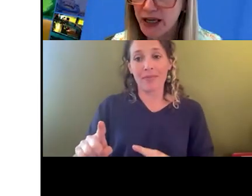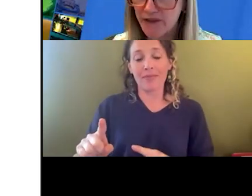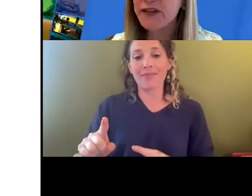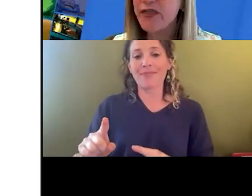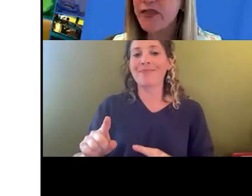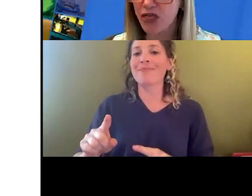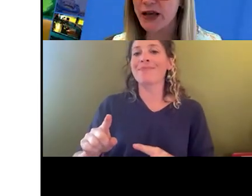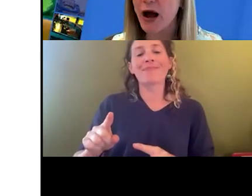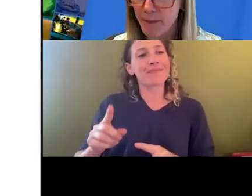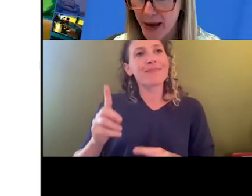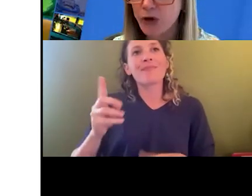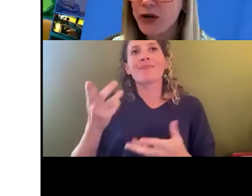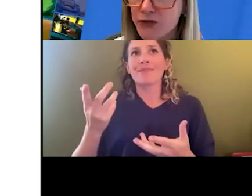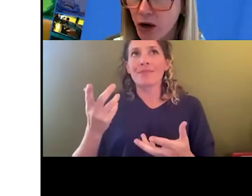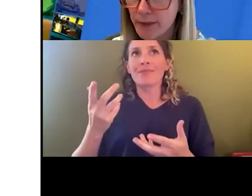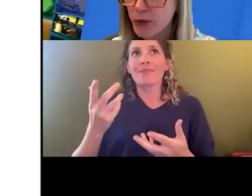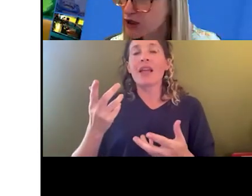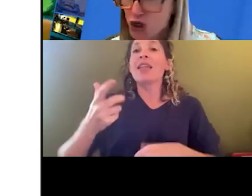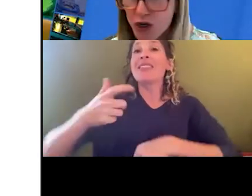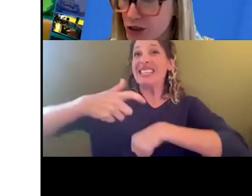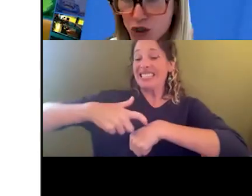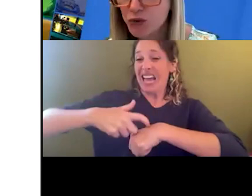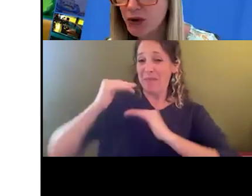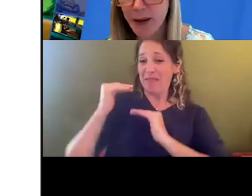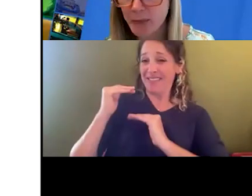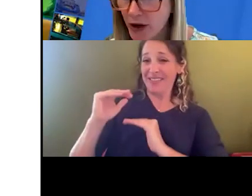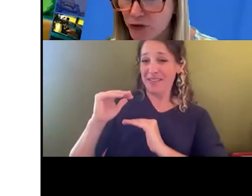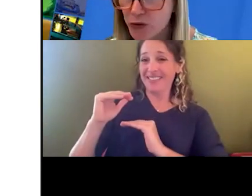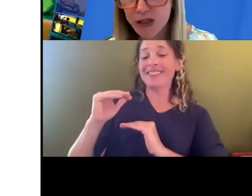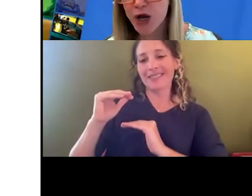given the amount of time, we just issued a PAPP Guide folks.